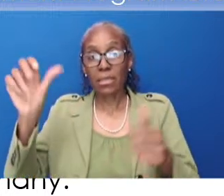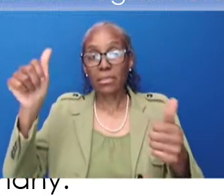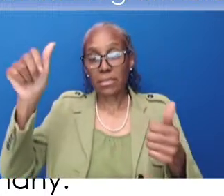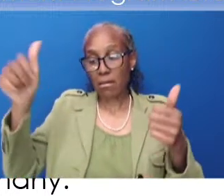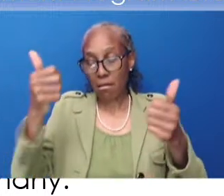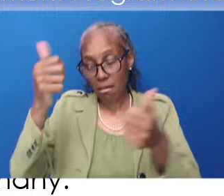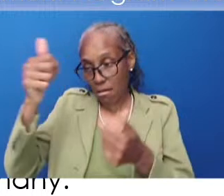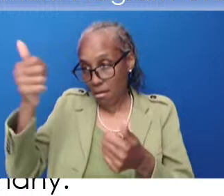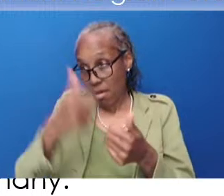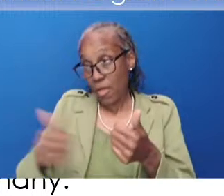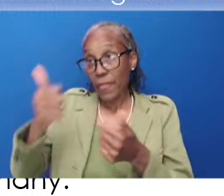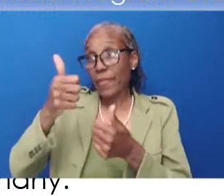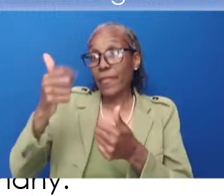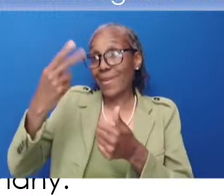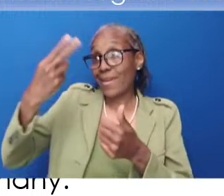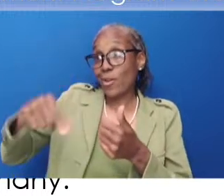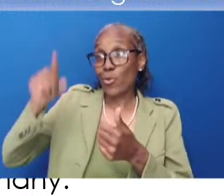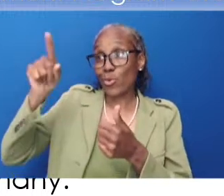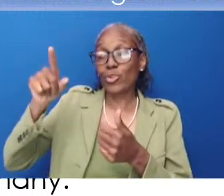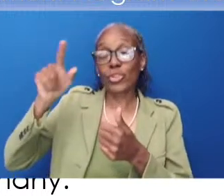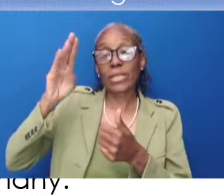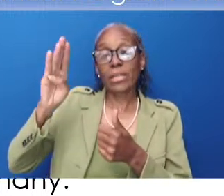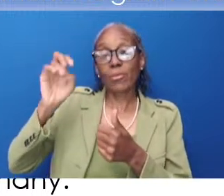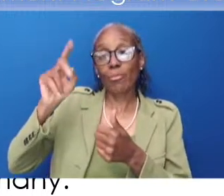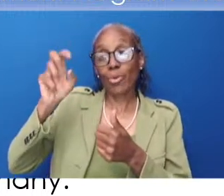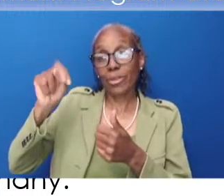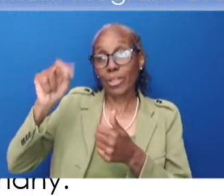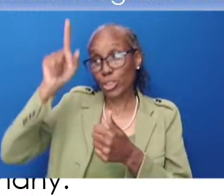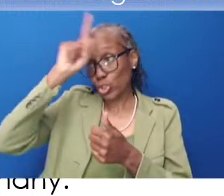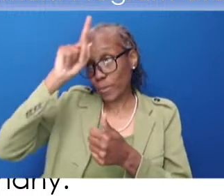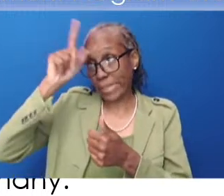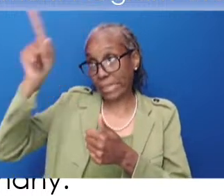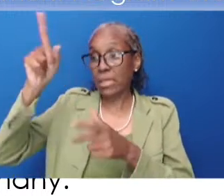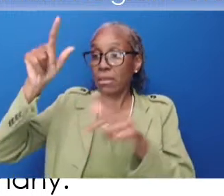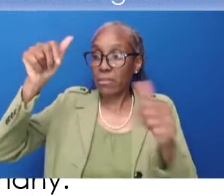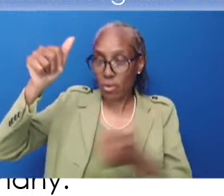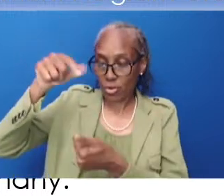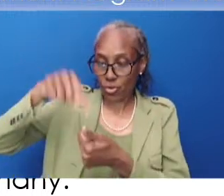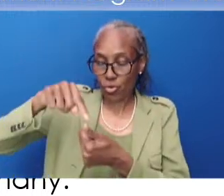INTERNATIONAL FLAIR HERE. HSPUS LLC IS A SUBSIDIARY OF THE